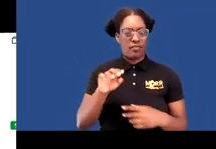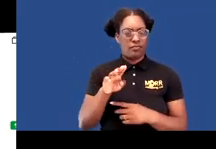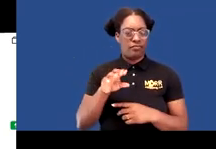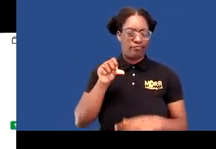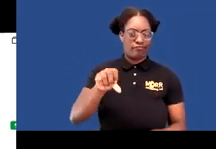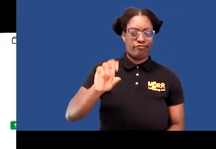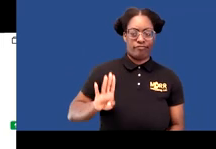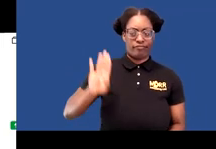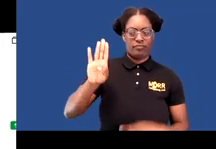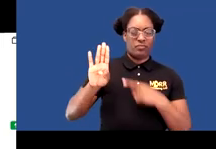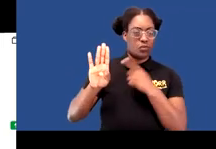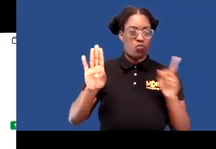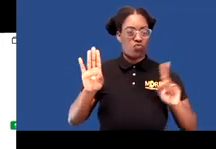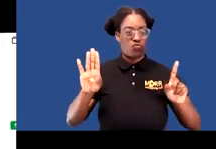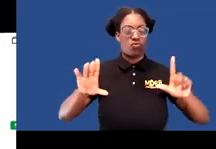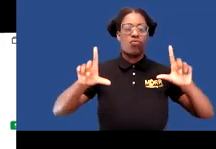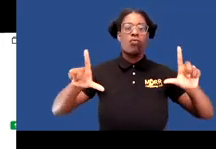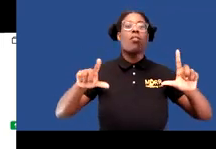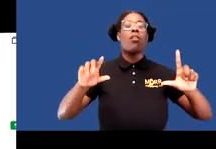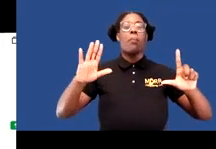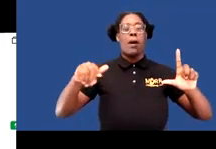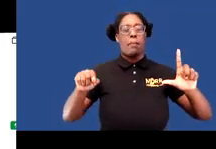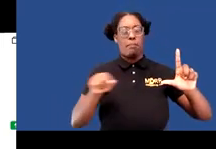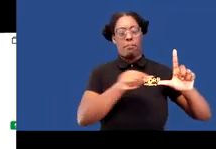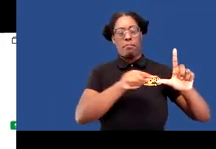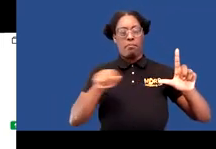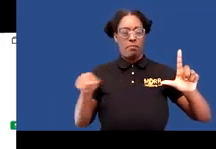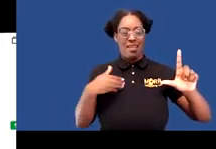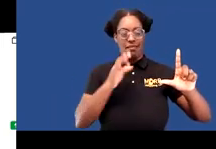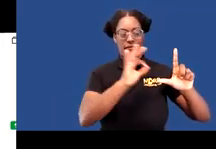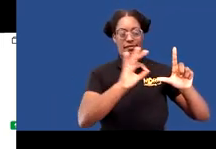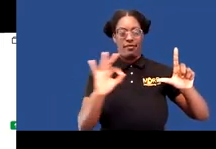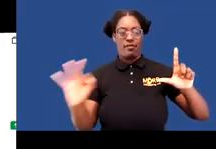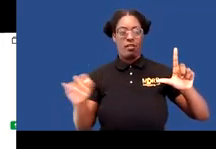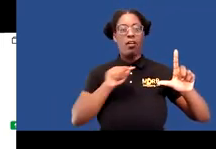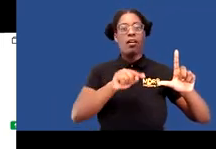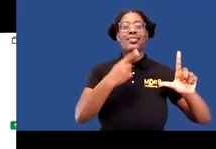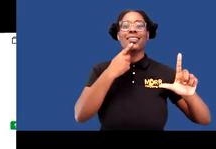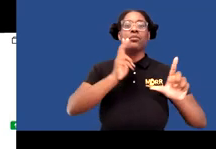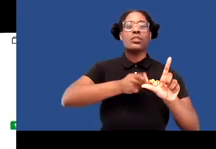What you do is you hover over the bottom of the Zoom screen and click the "Participants" icon.